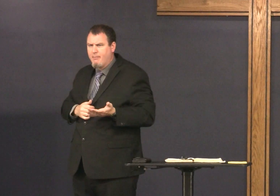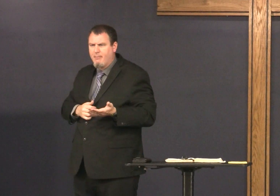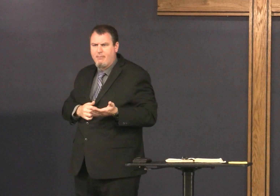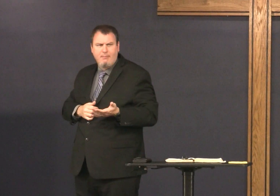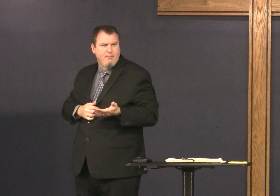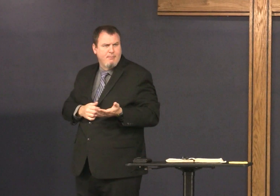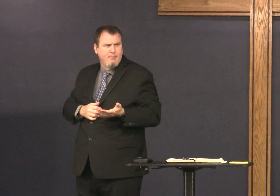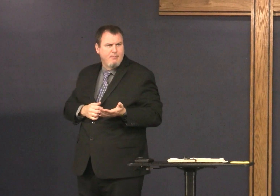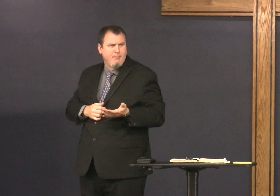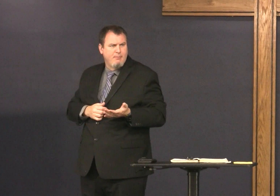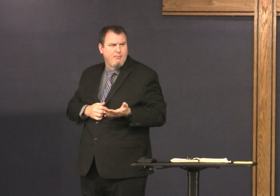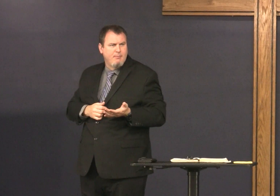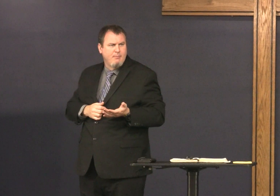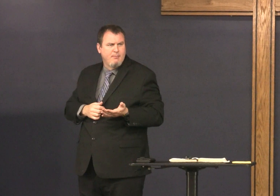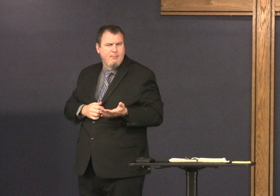and they stopped and they wonder where they stopped